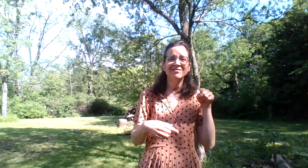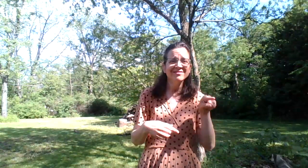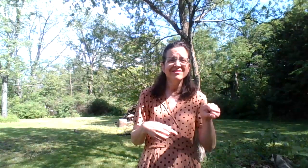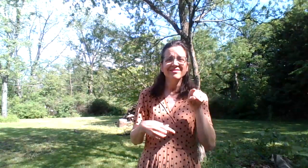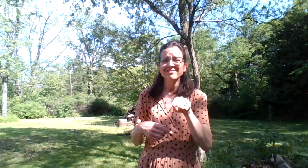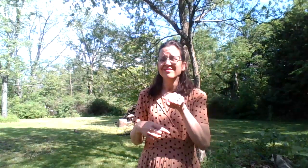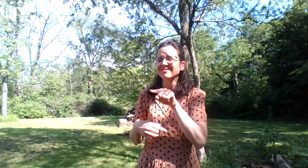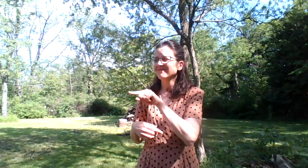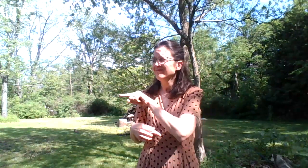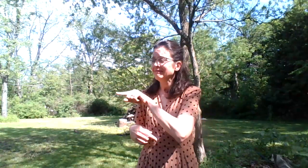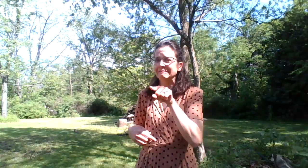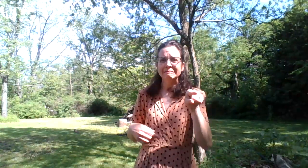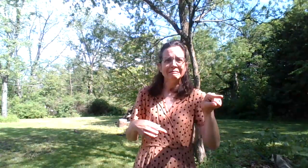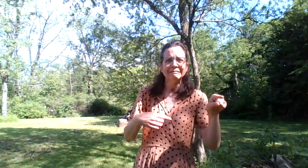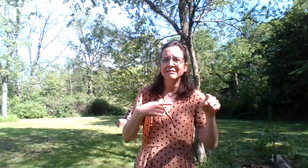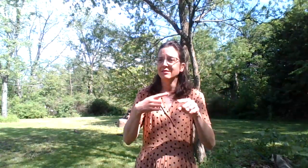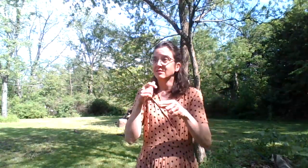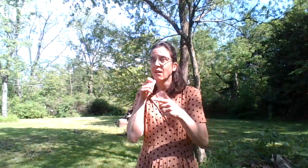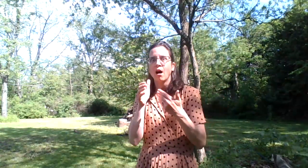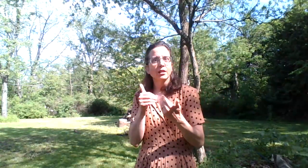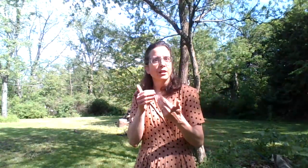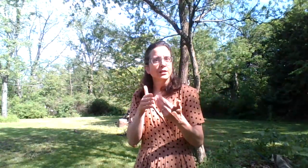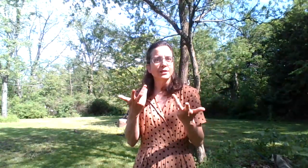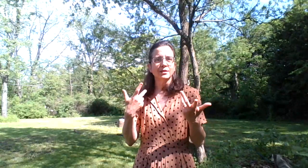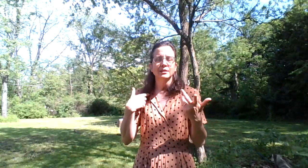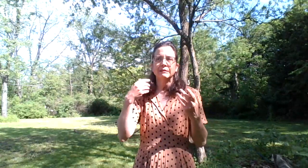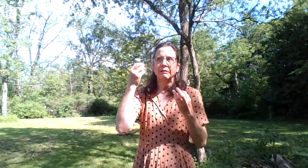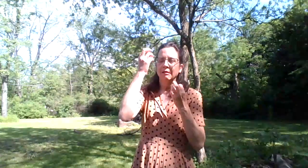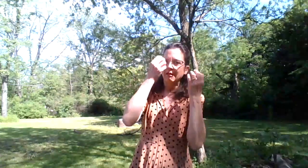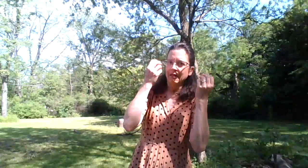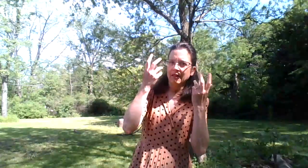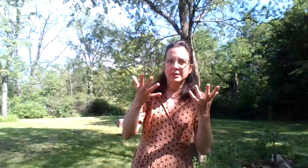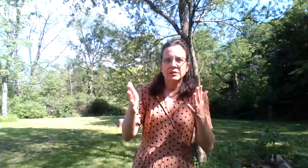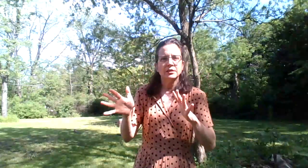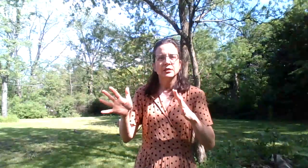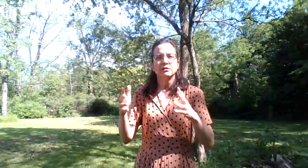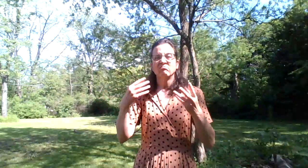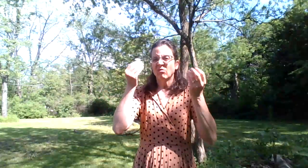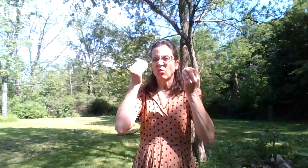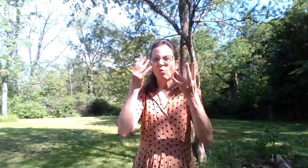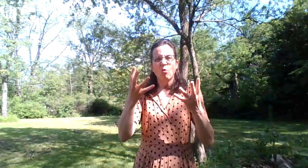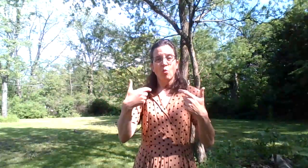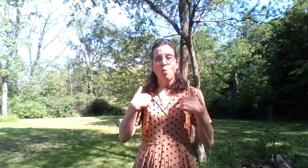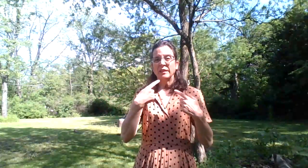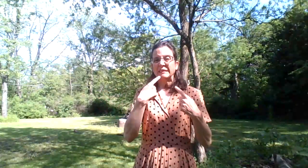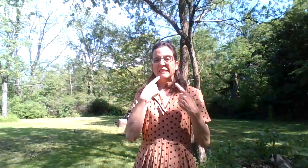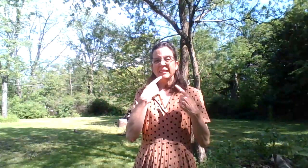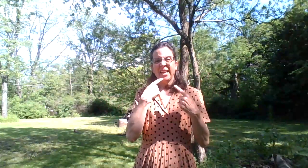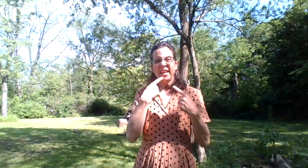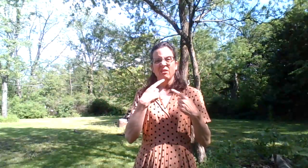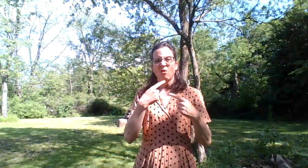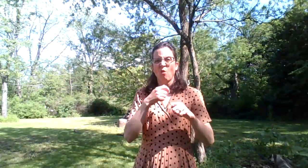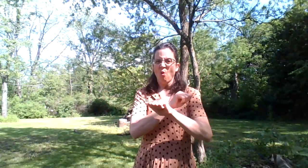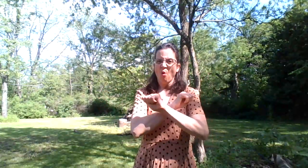I really had to think about it. I tell all of my students they are amazing.